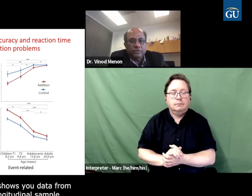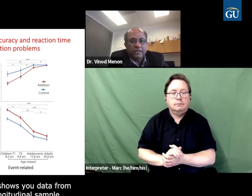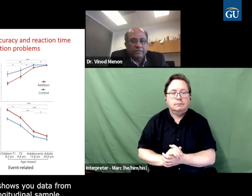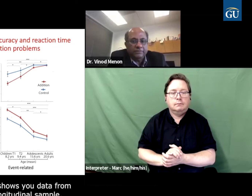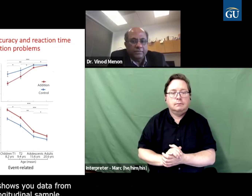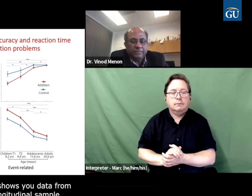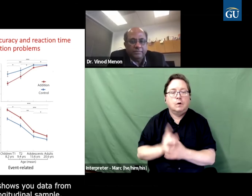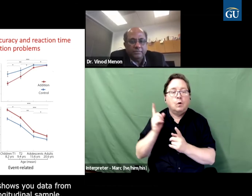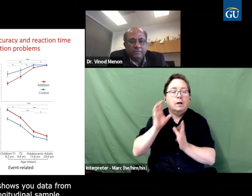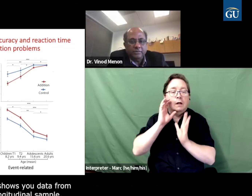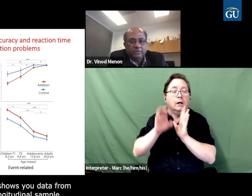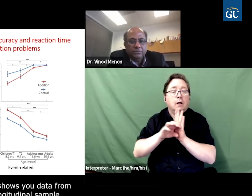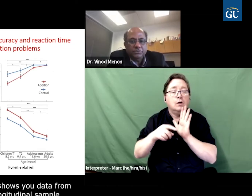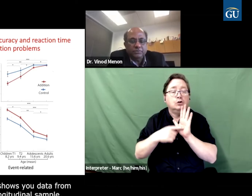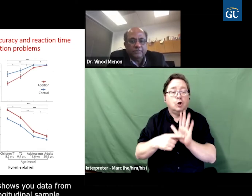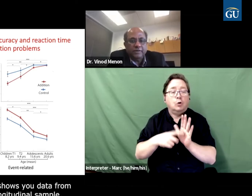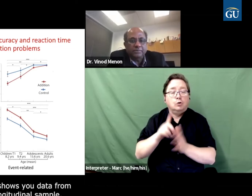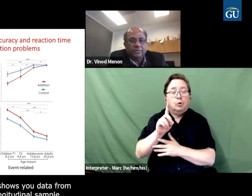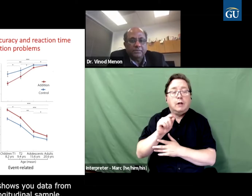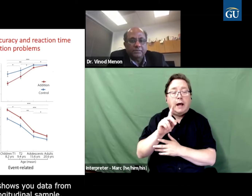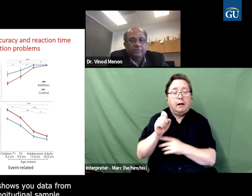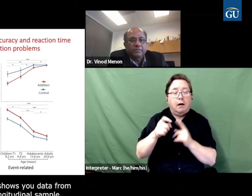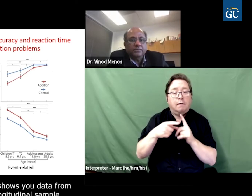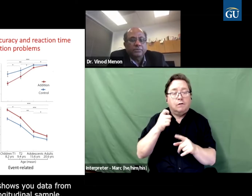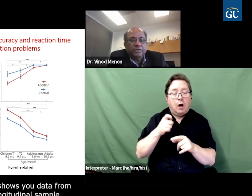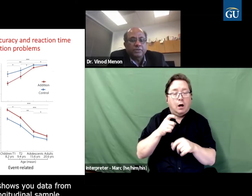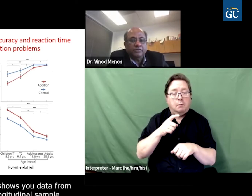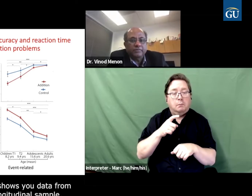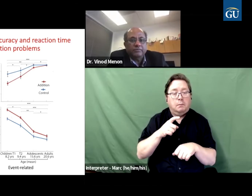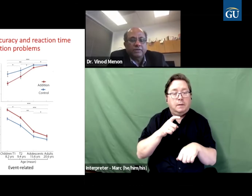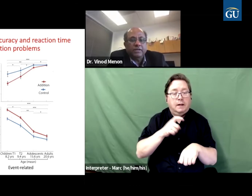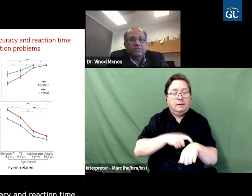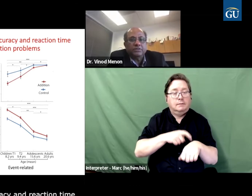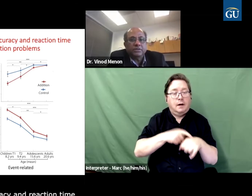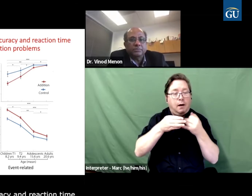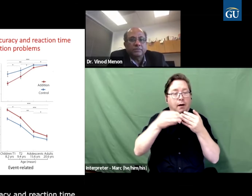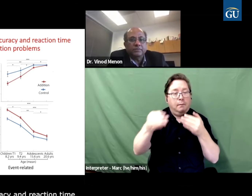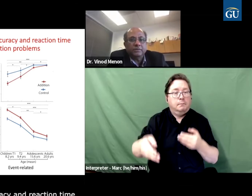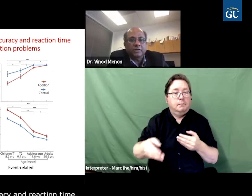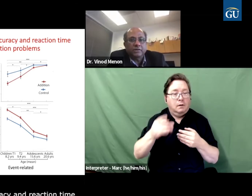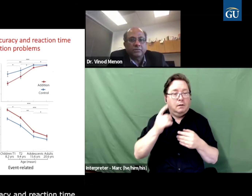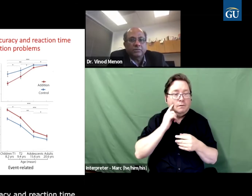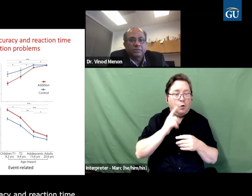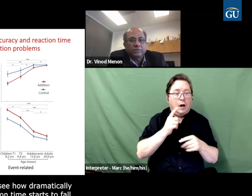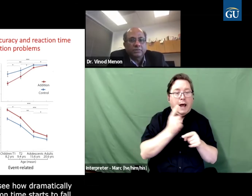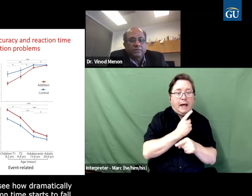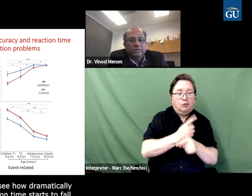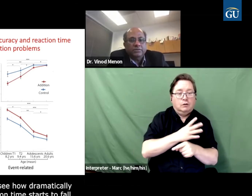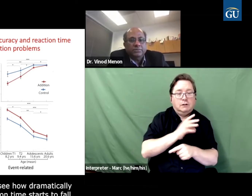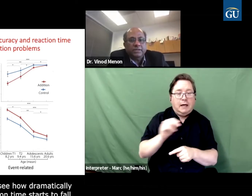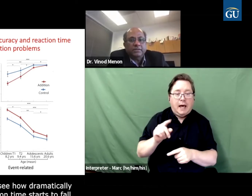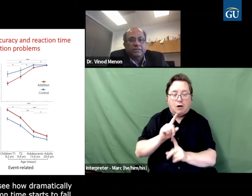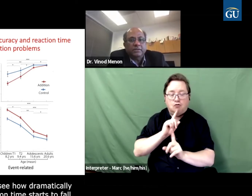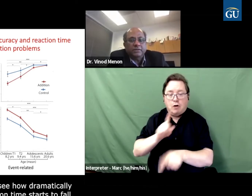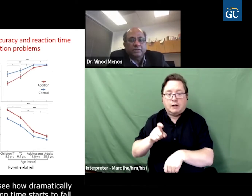so this shows your data from the longitudinal sample both accuracy and reaction time you can